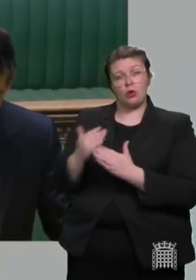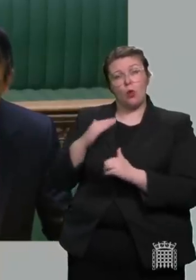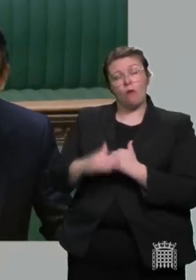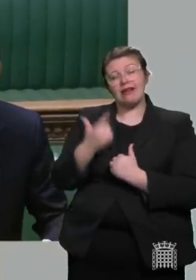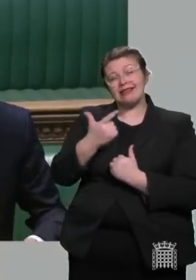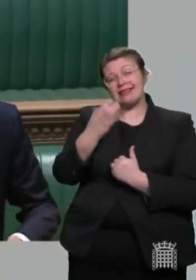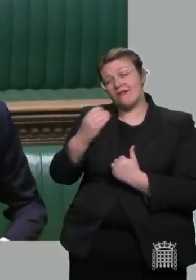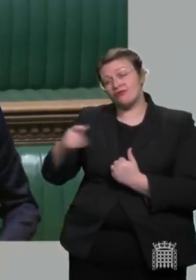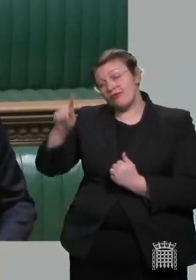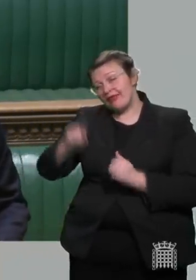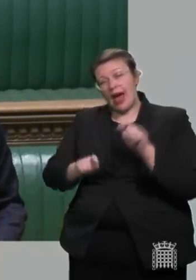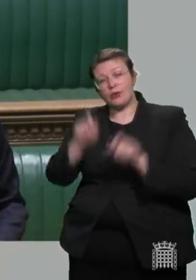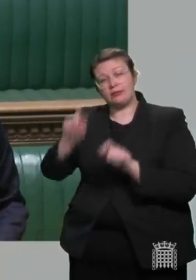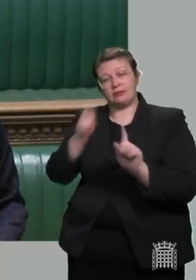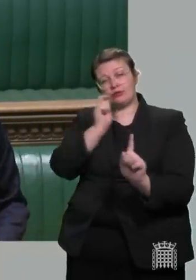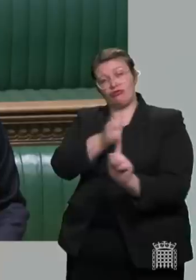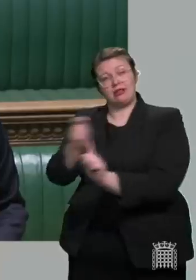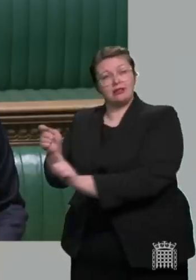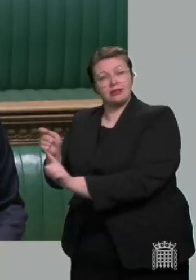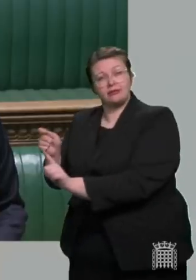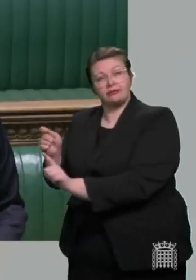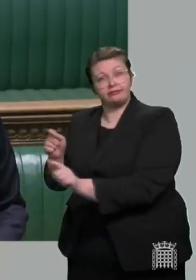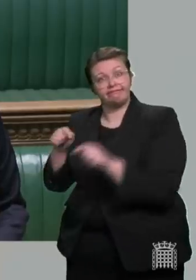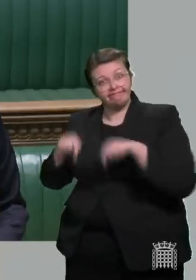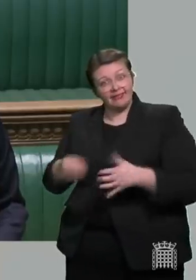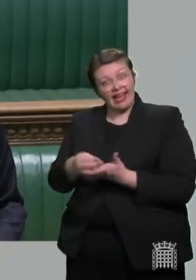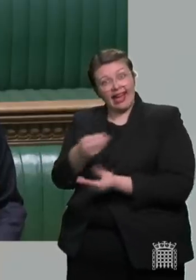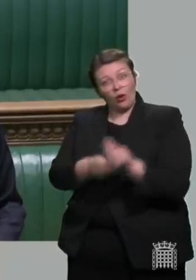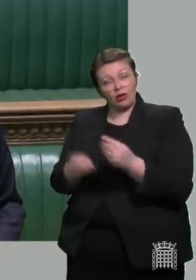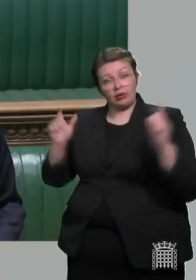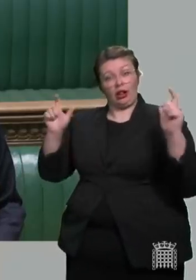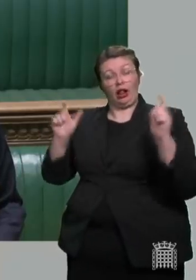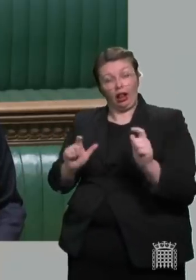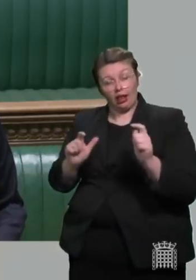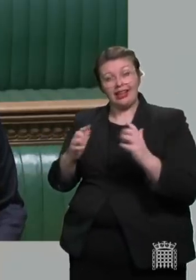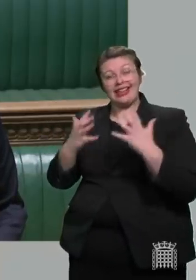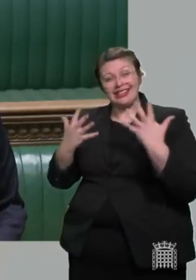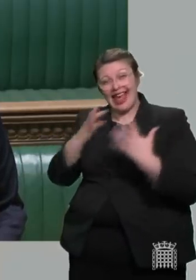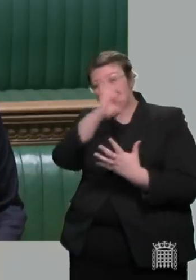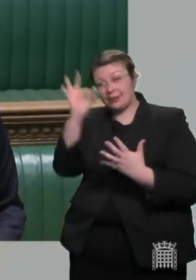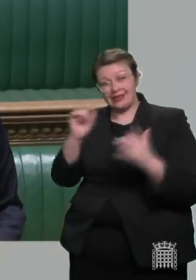our economy has shrunk by 10%—the largest fall in over 300 years—and